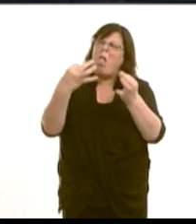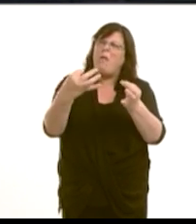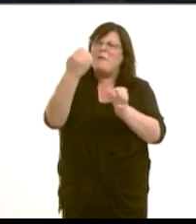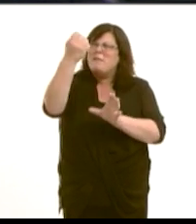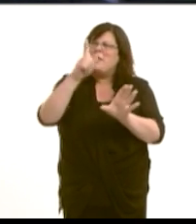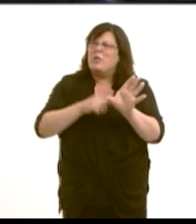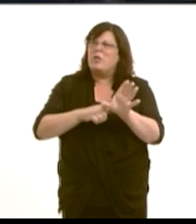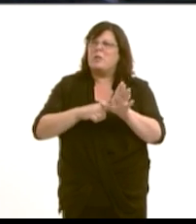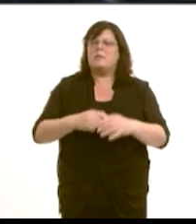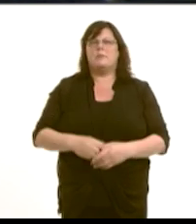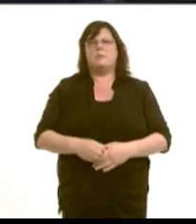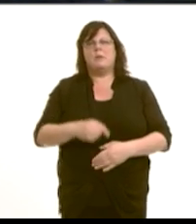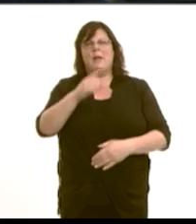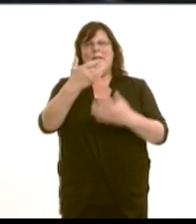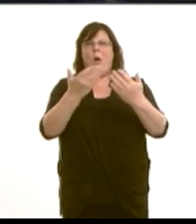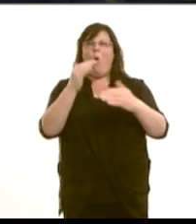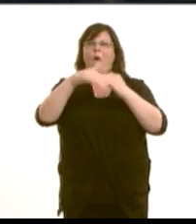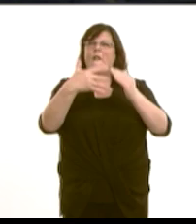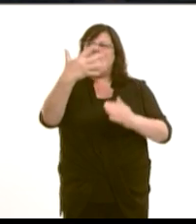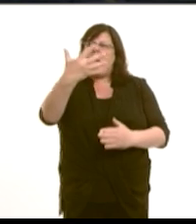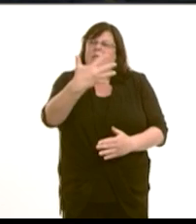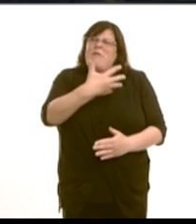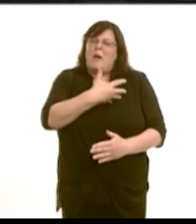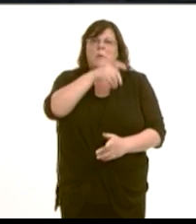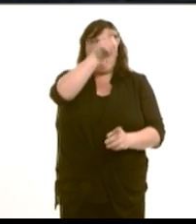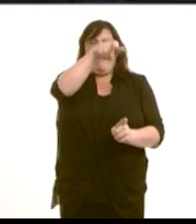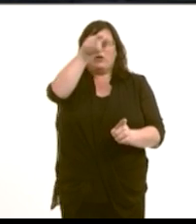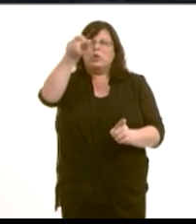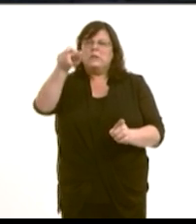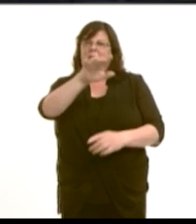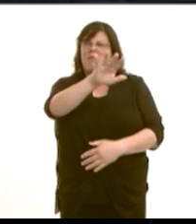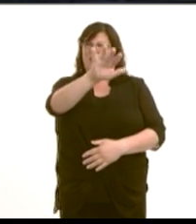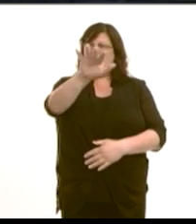Sian Gwenllian: The surgery provides excellent care for more than 5,000 patients, but the